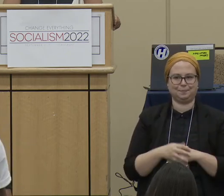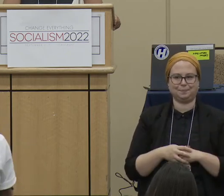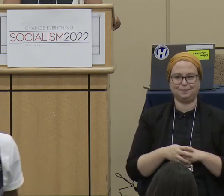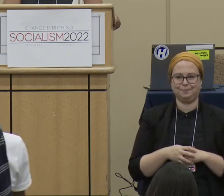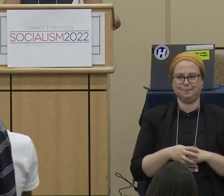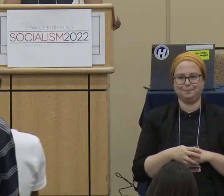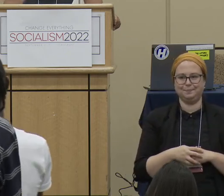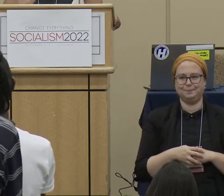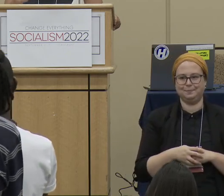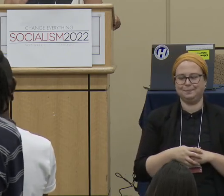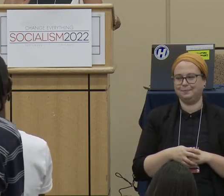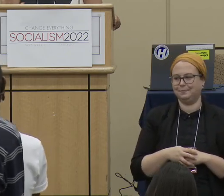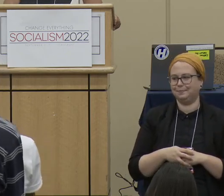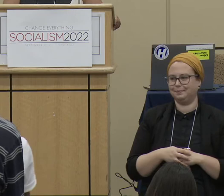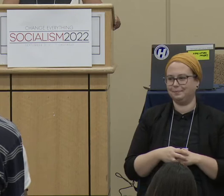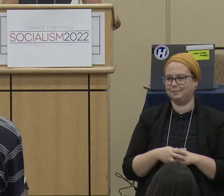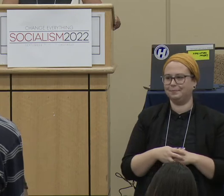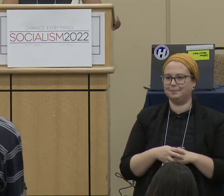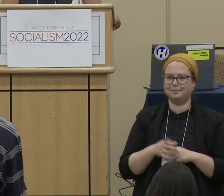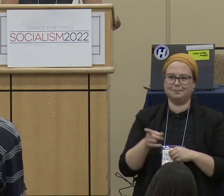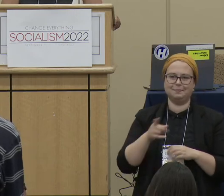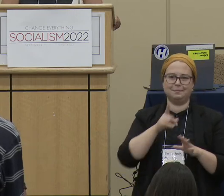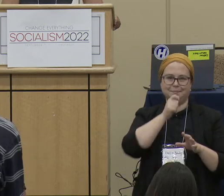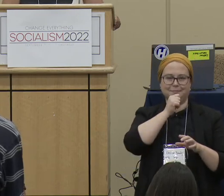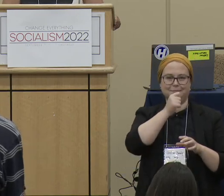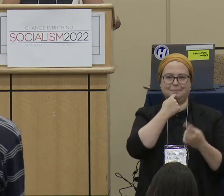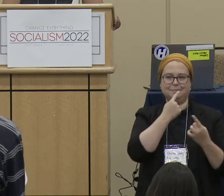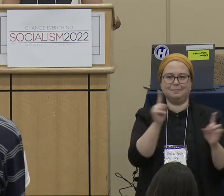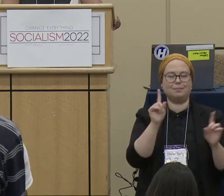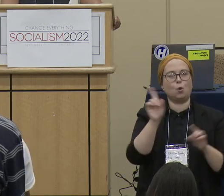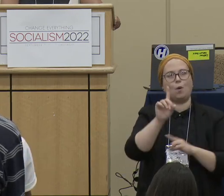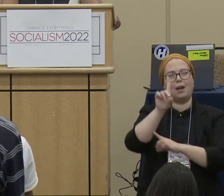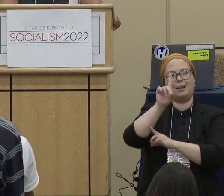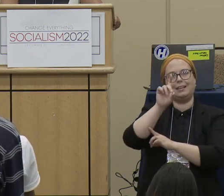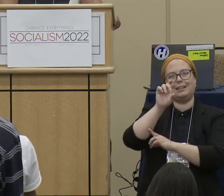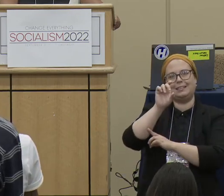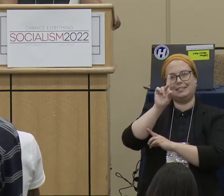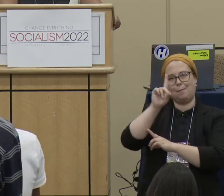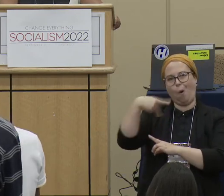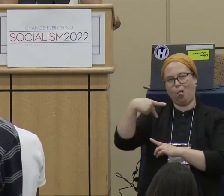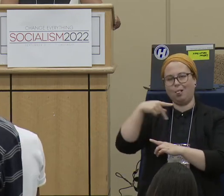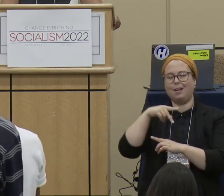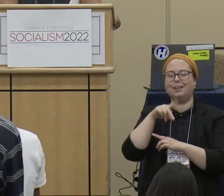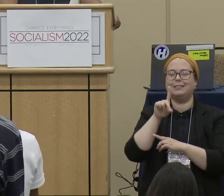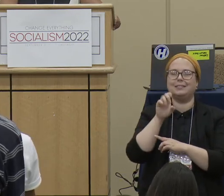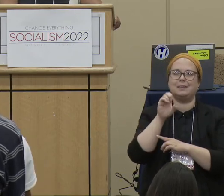starting as an assistant professor -- . ≫ BARBARA: Do you want to say